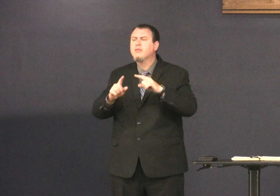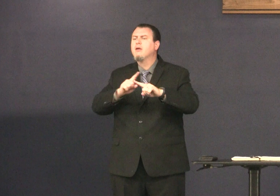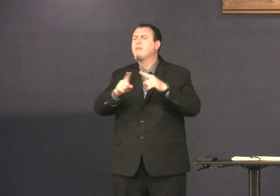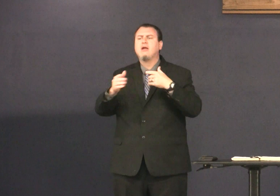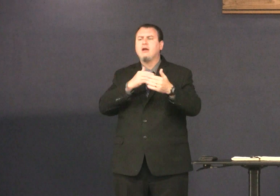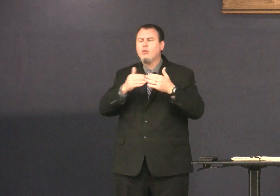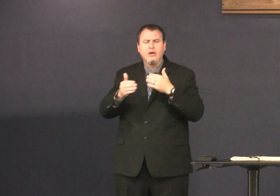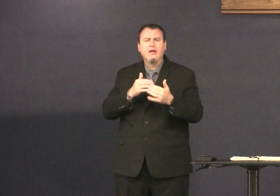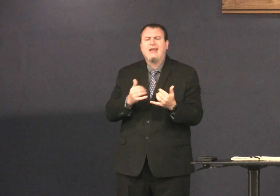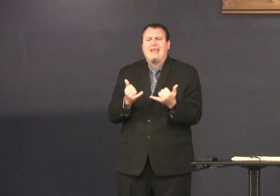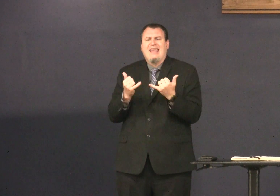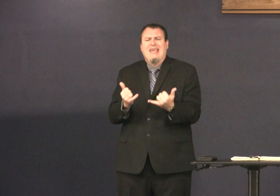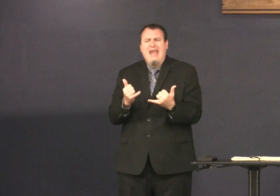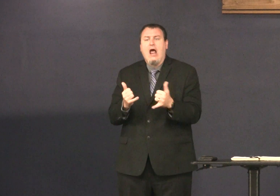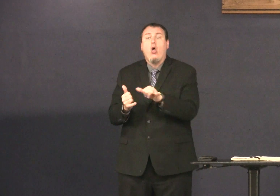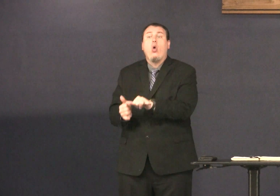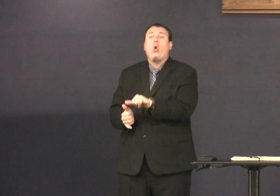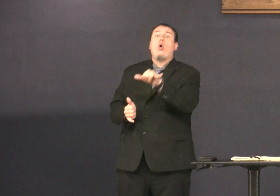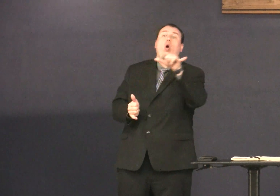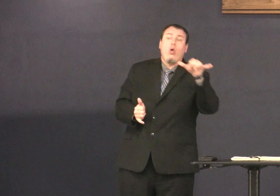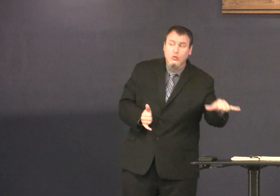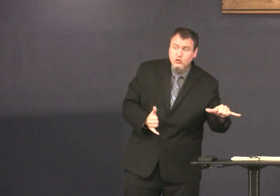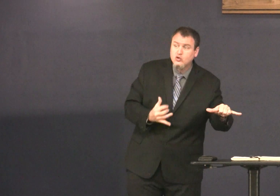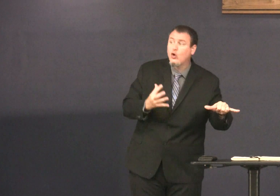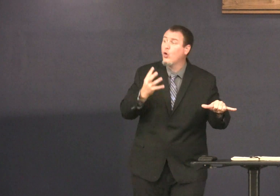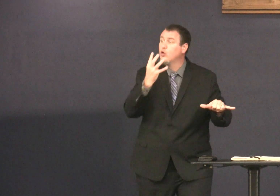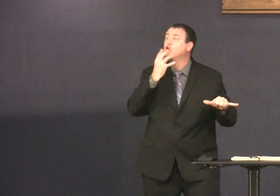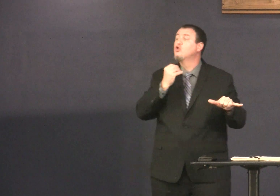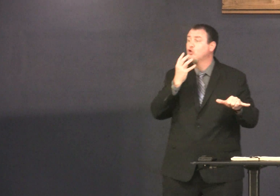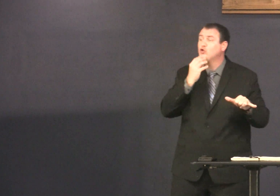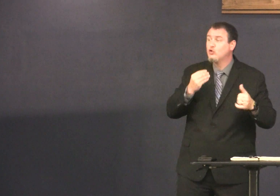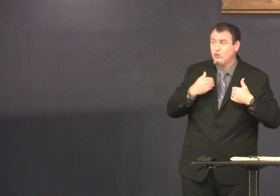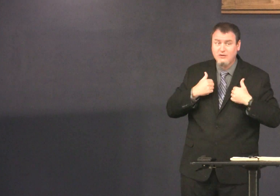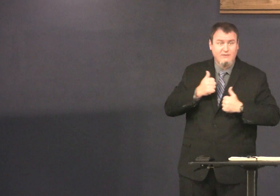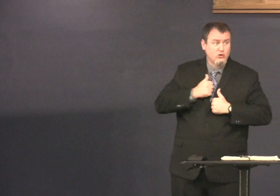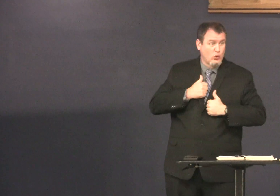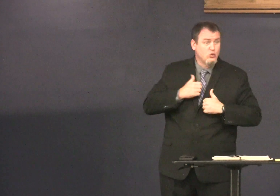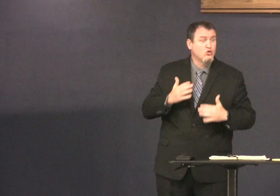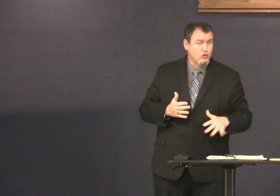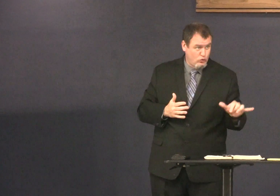so the soldiers would have been there during Jesus miracles but at the same